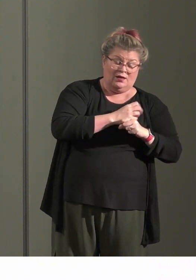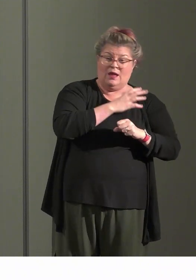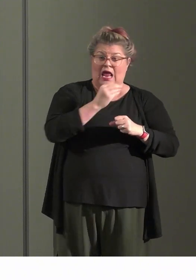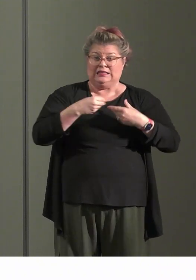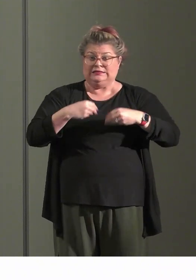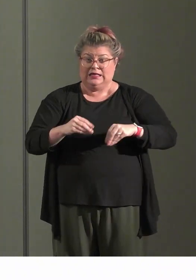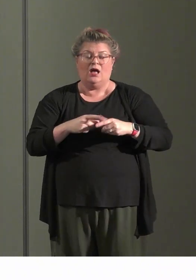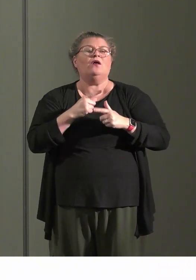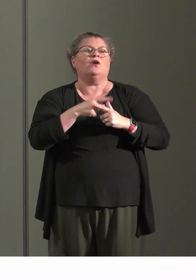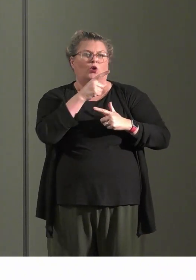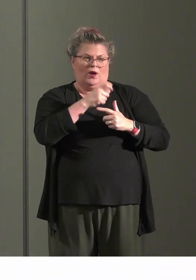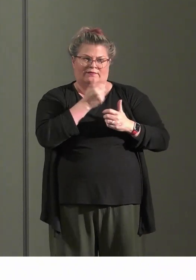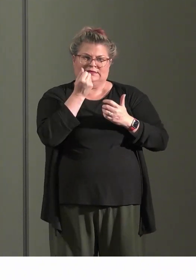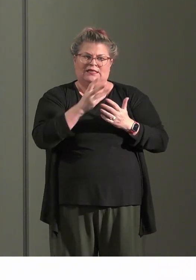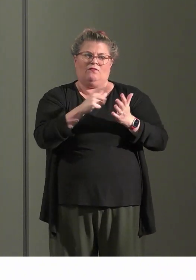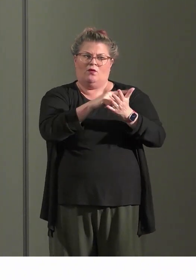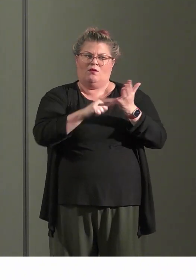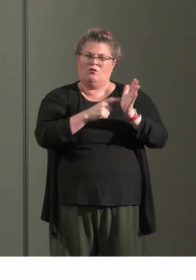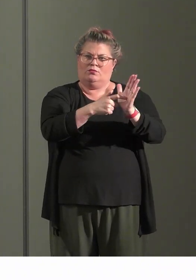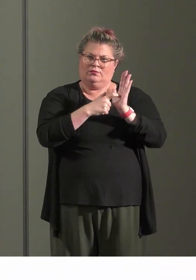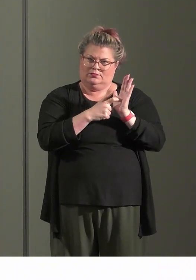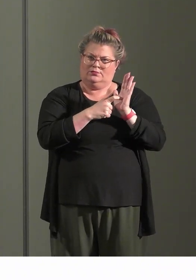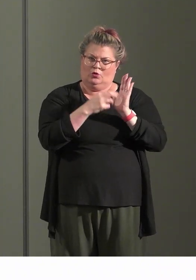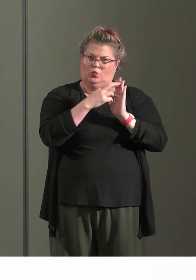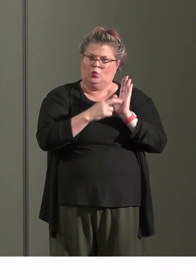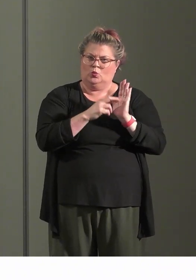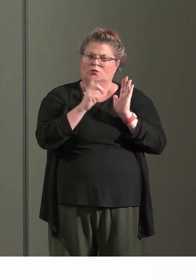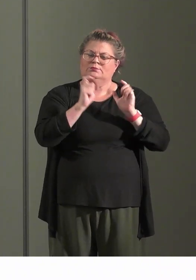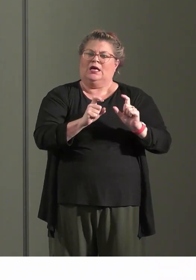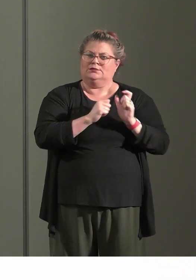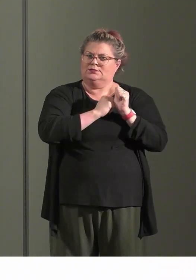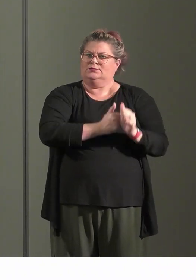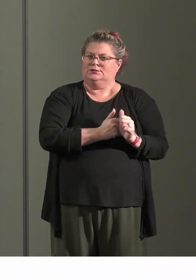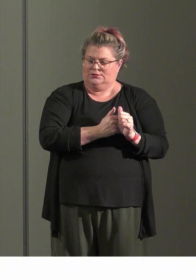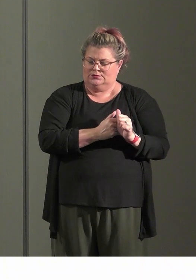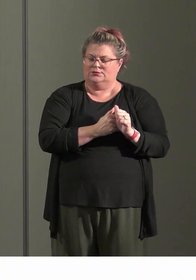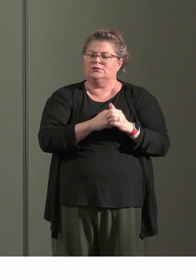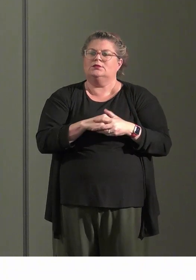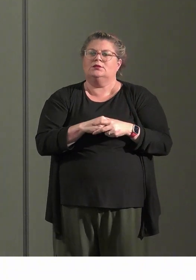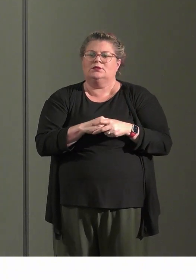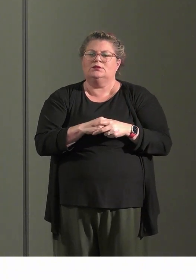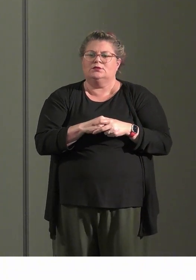It's a broad scoped law that is intended to make consistent the